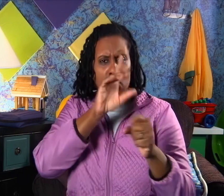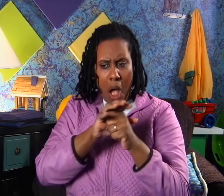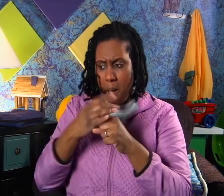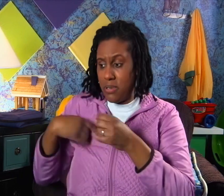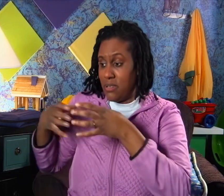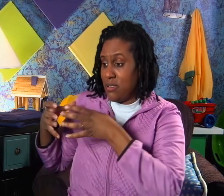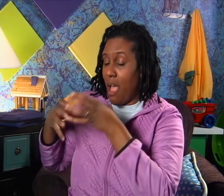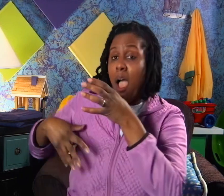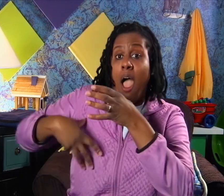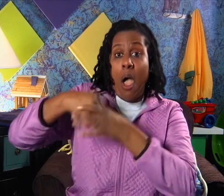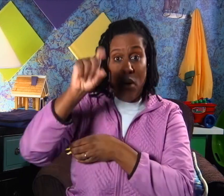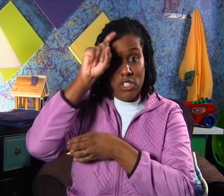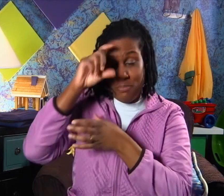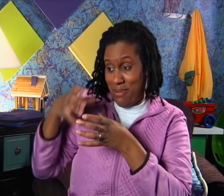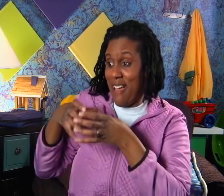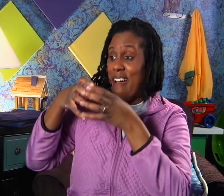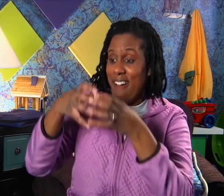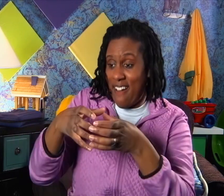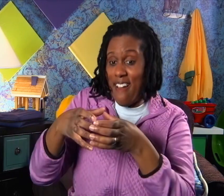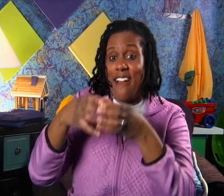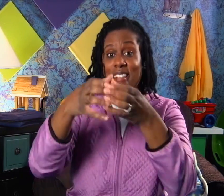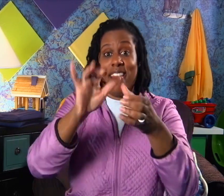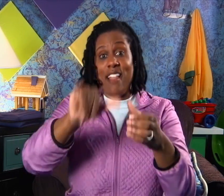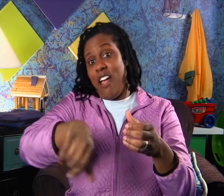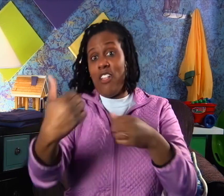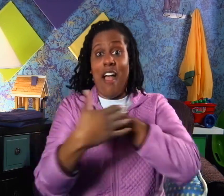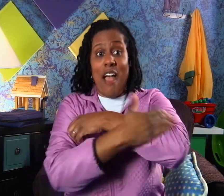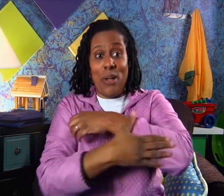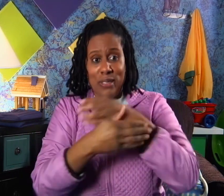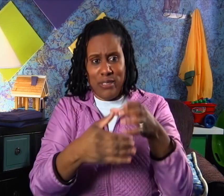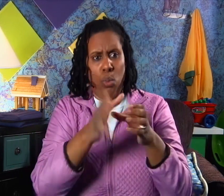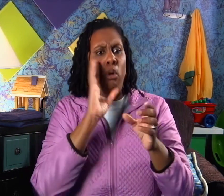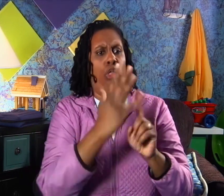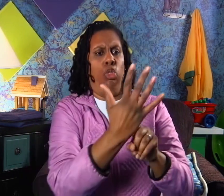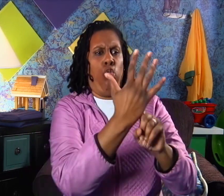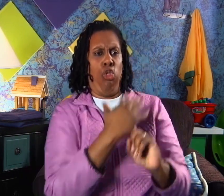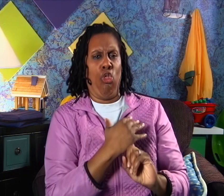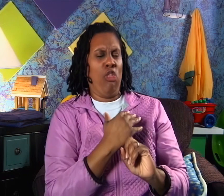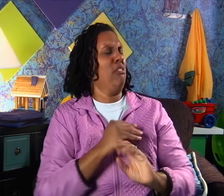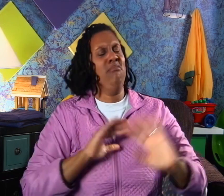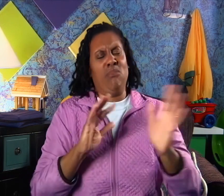"WHY WOULD GOD PROMISE TO BRING US OUT OF EGYPT "FOR THE OTHER COUNTRY TO DEFEAT US?